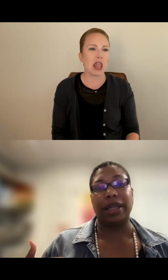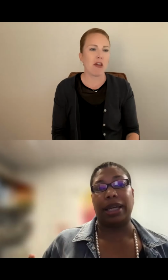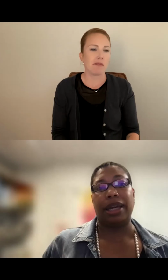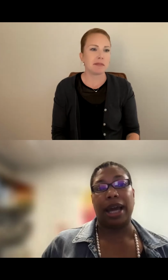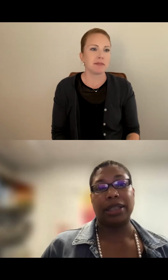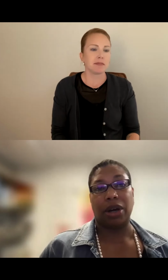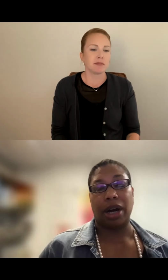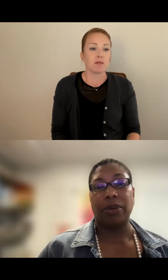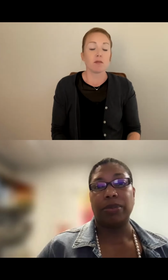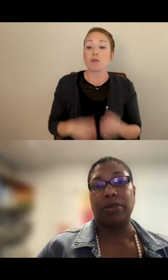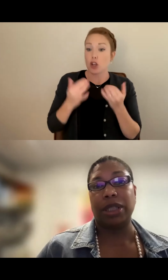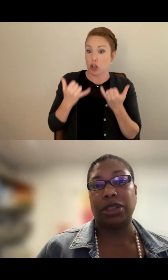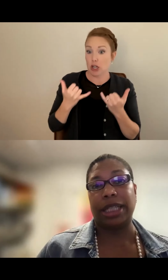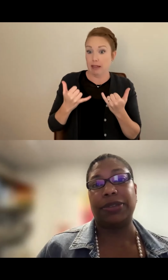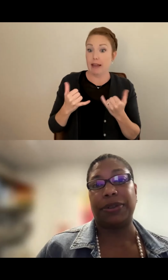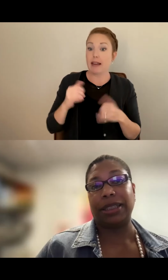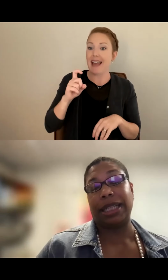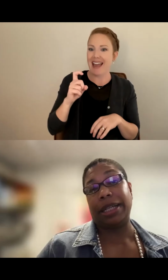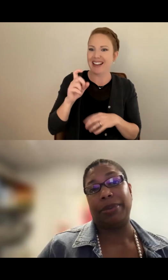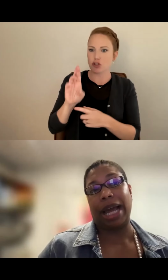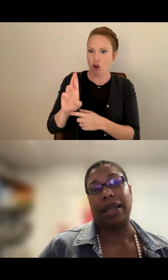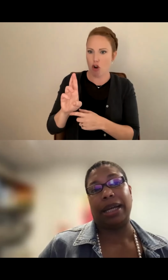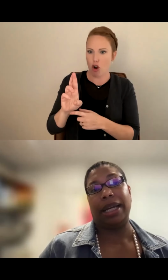Currently, XR which stands for extended reality,